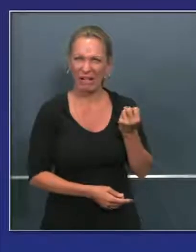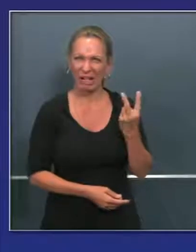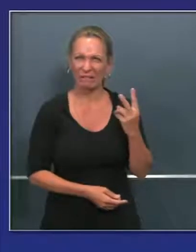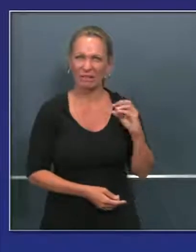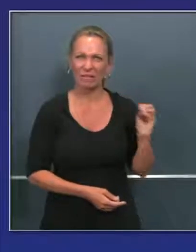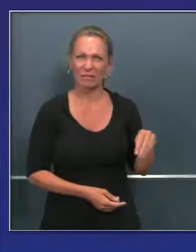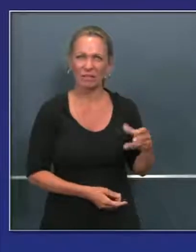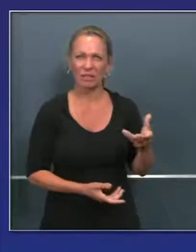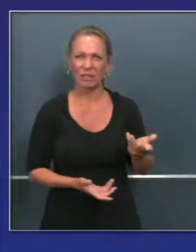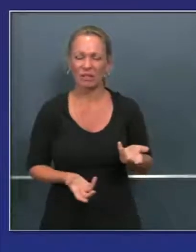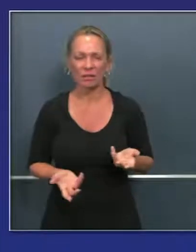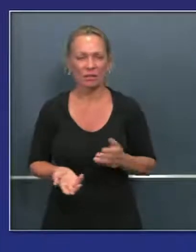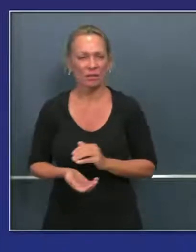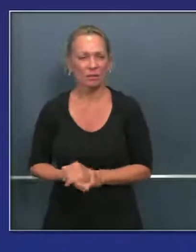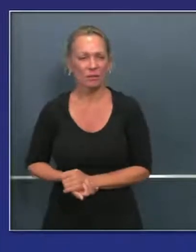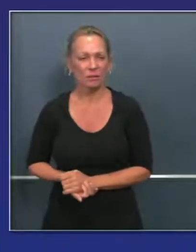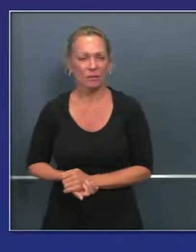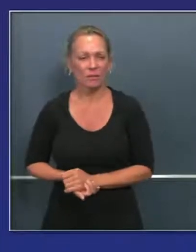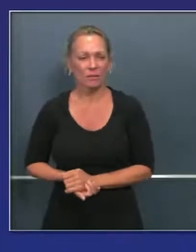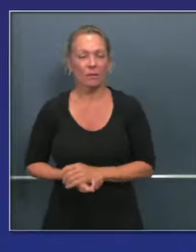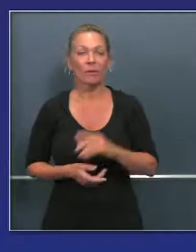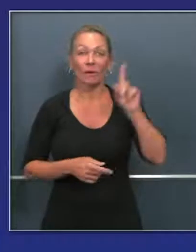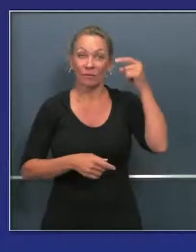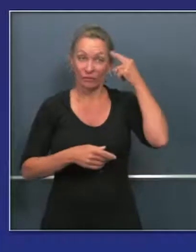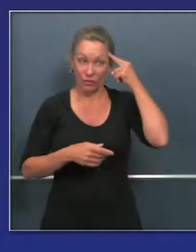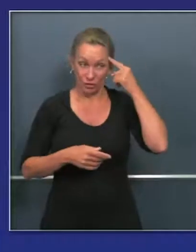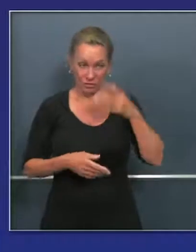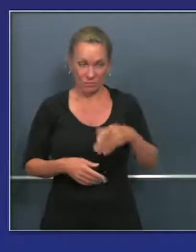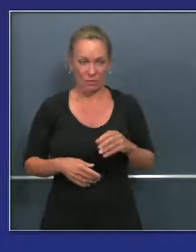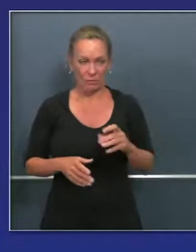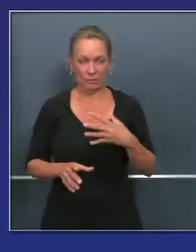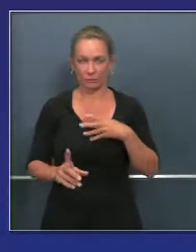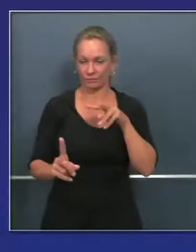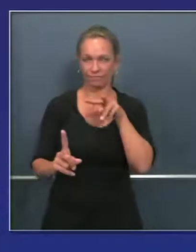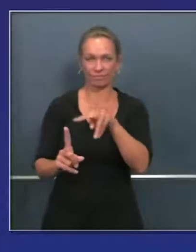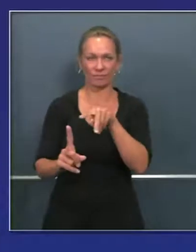and what the criteria terms of elevated disease transmission hospitalizations limited hospital